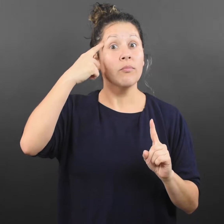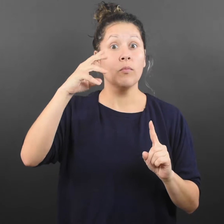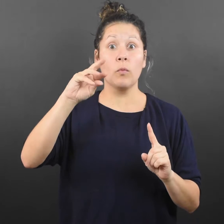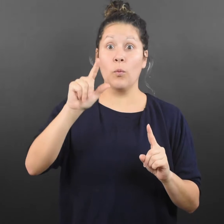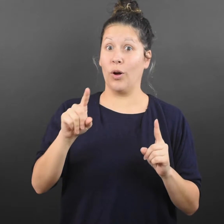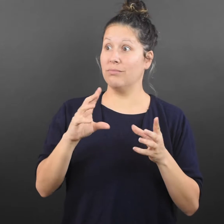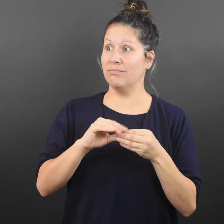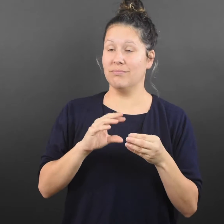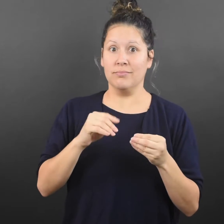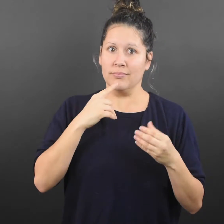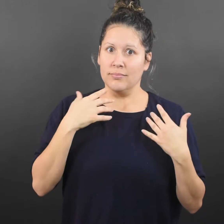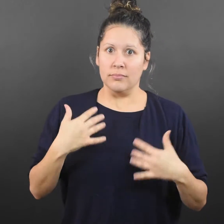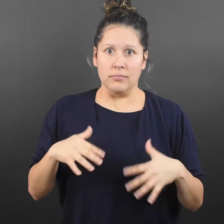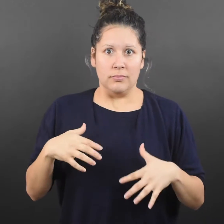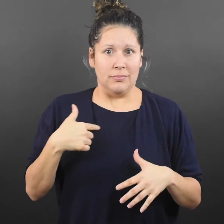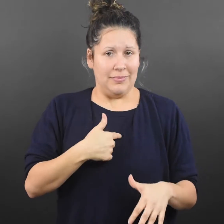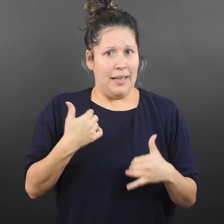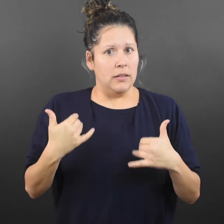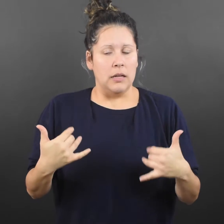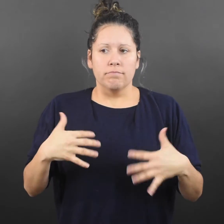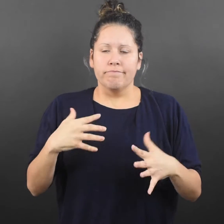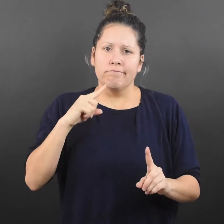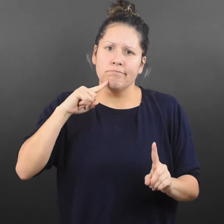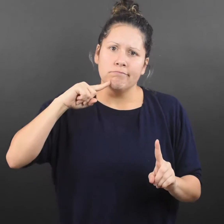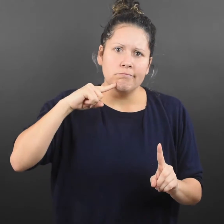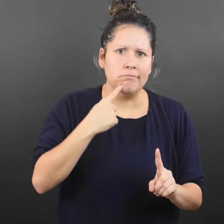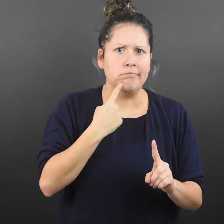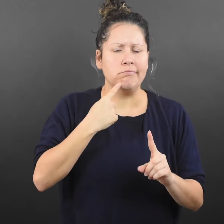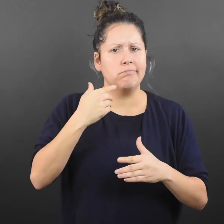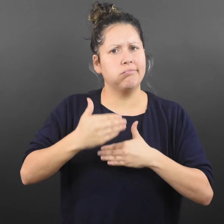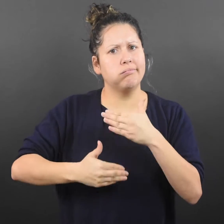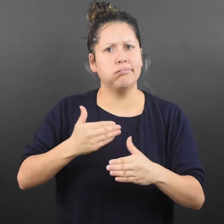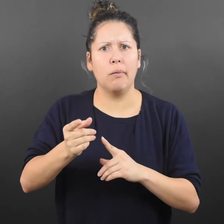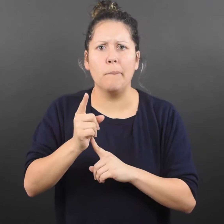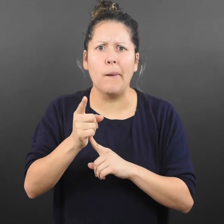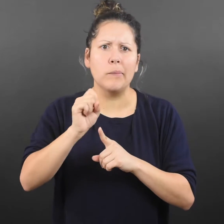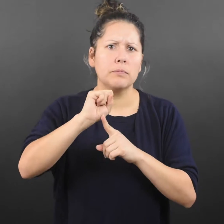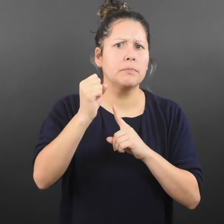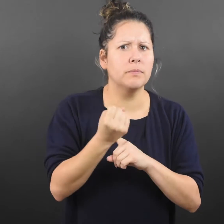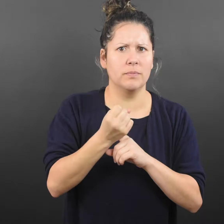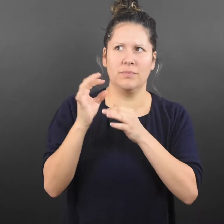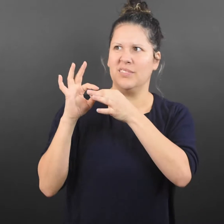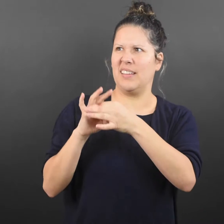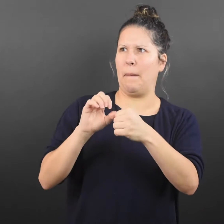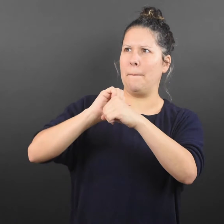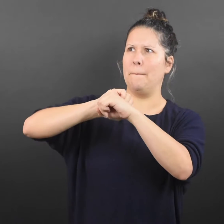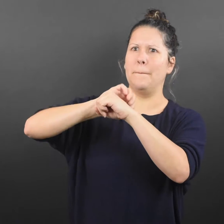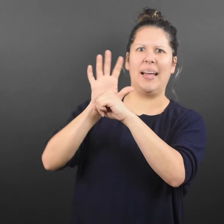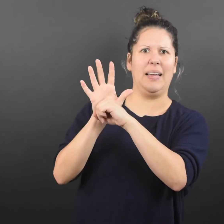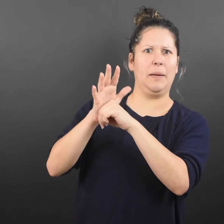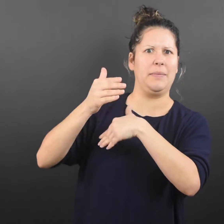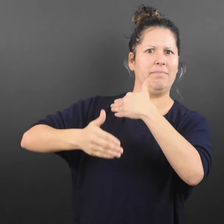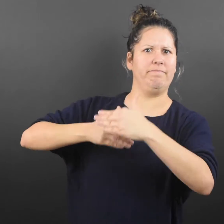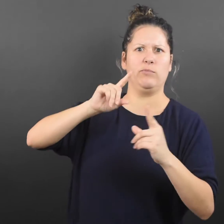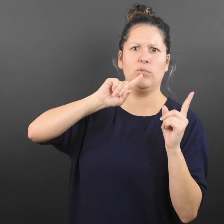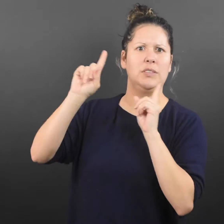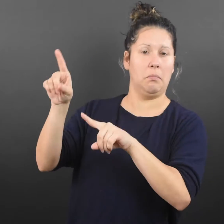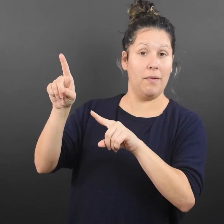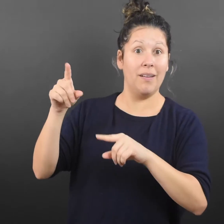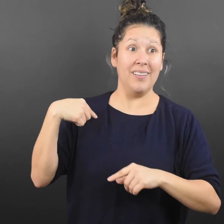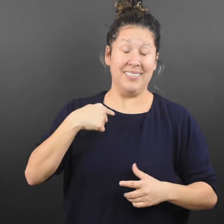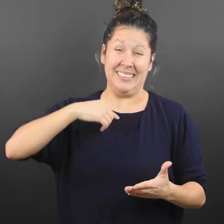pandemic response, and we are using every resource available to relive the pressure on our overworked